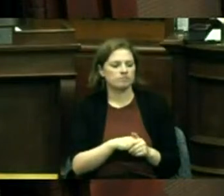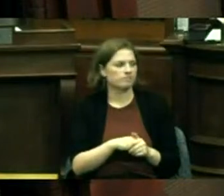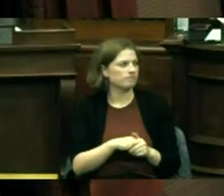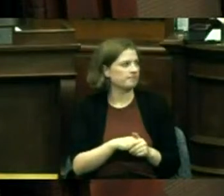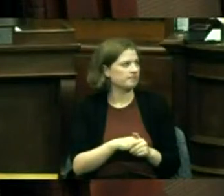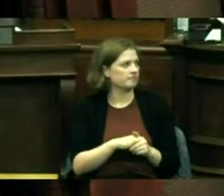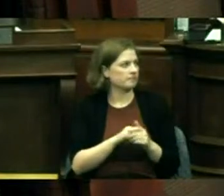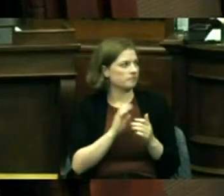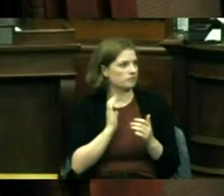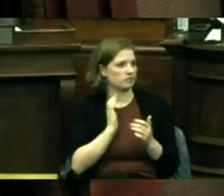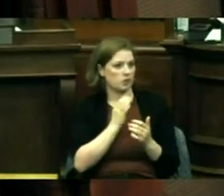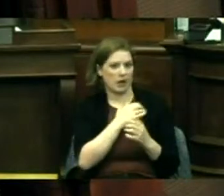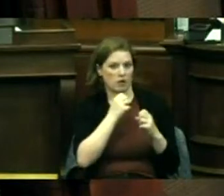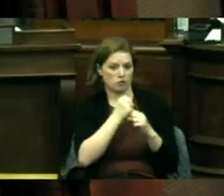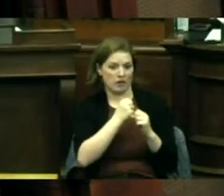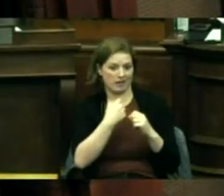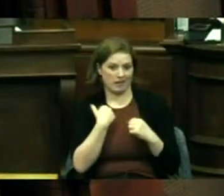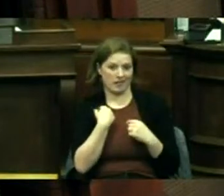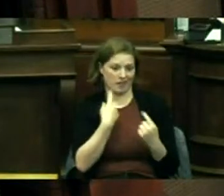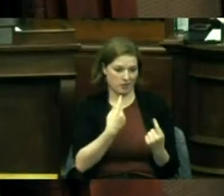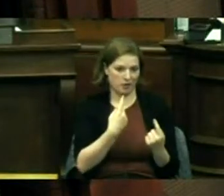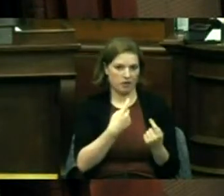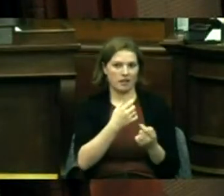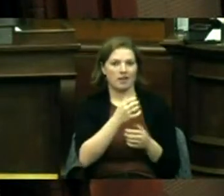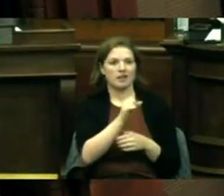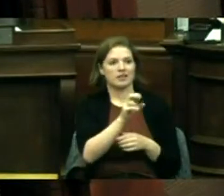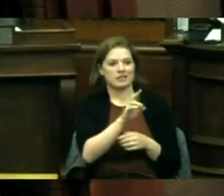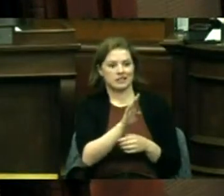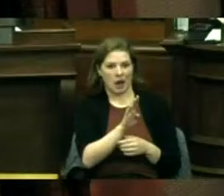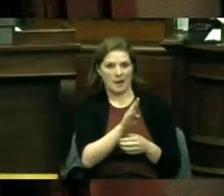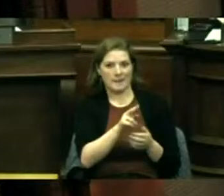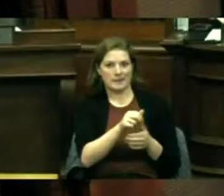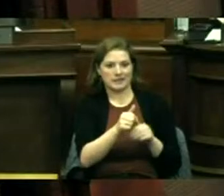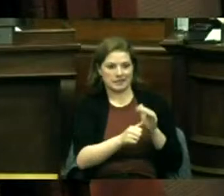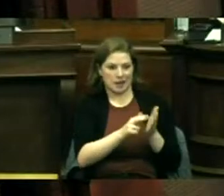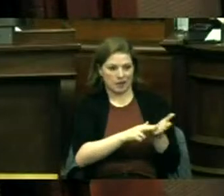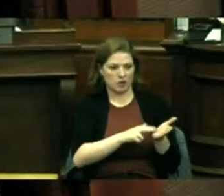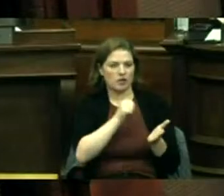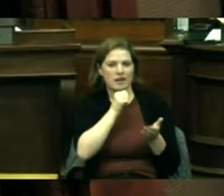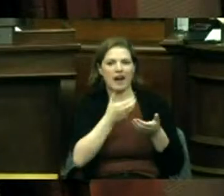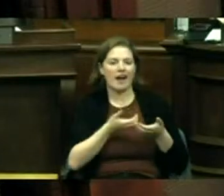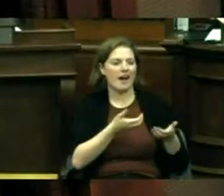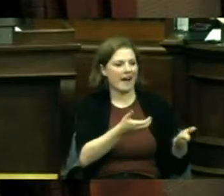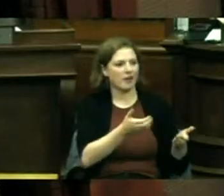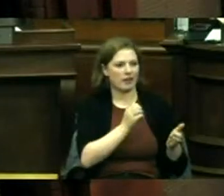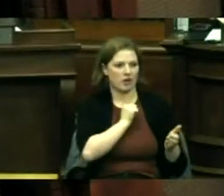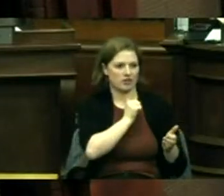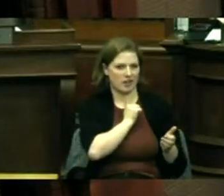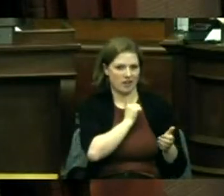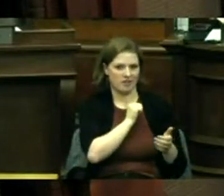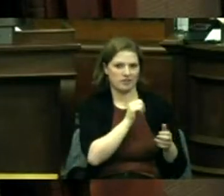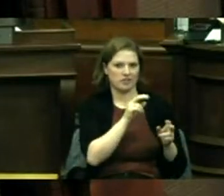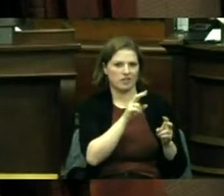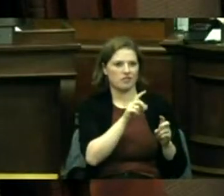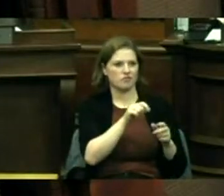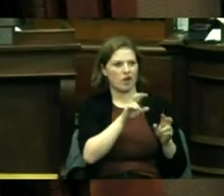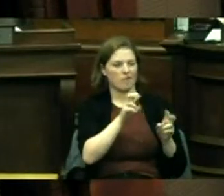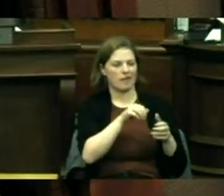question generally. Yeah. Just generally speaking. So our strategy to this point has been